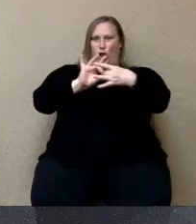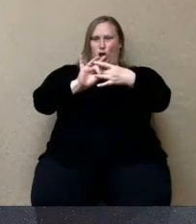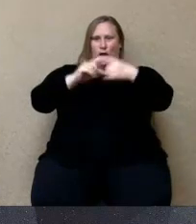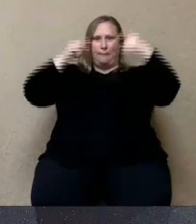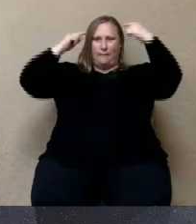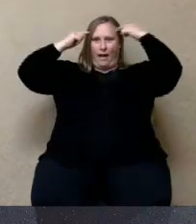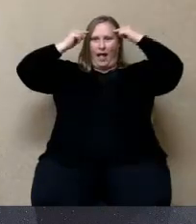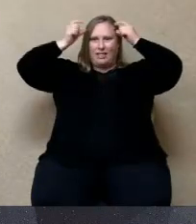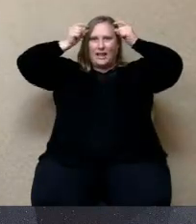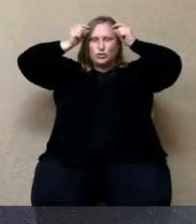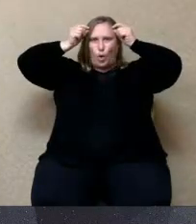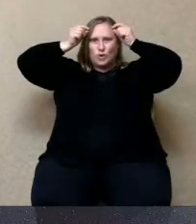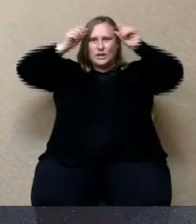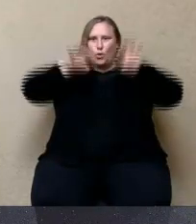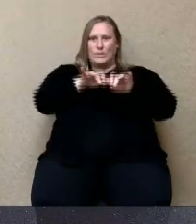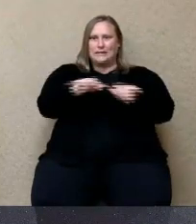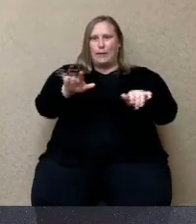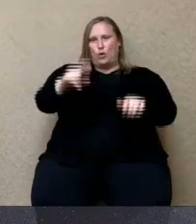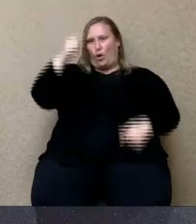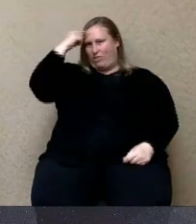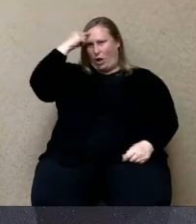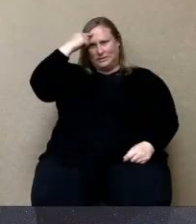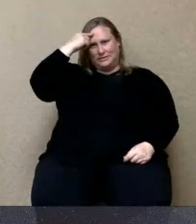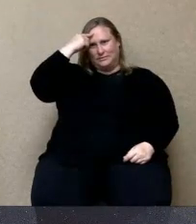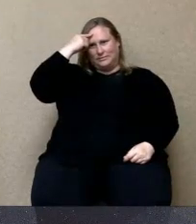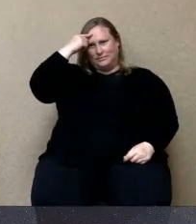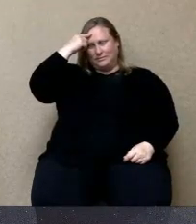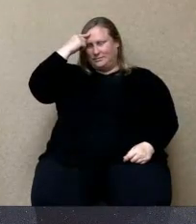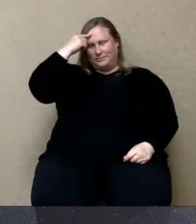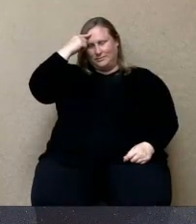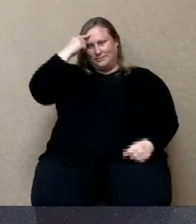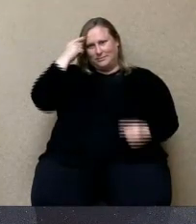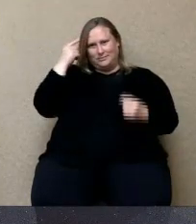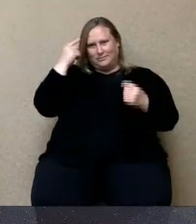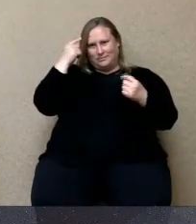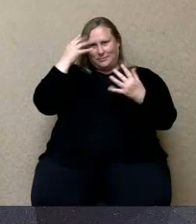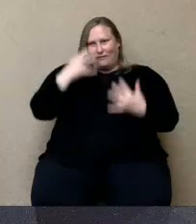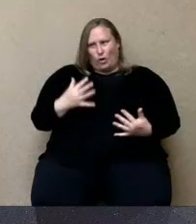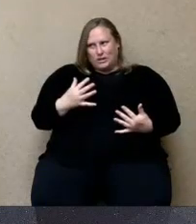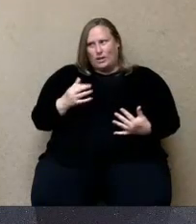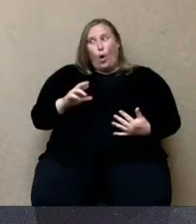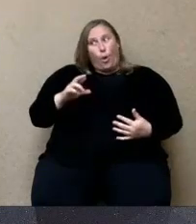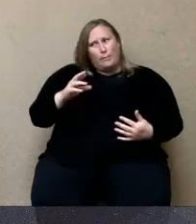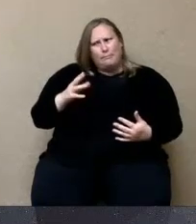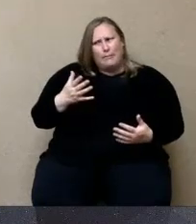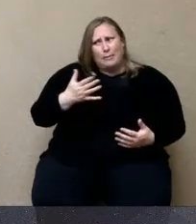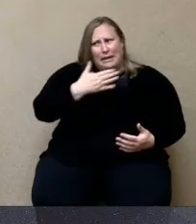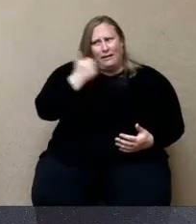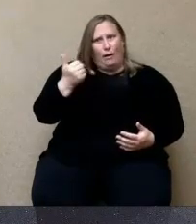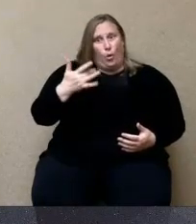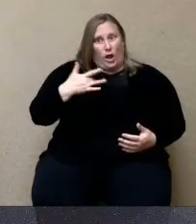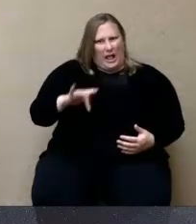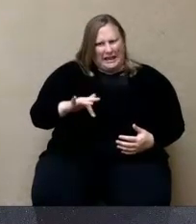will type out your thoughts unfortunately. Or fortunately.